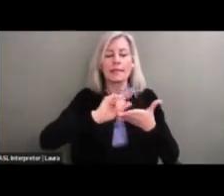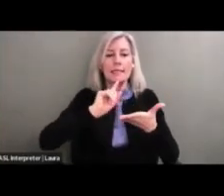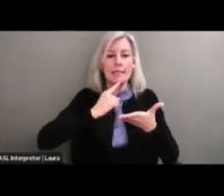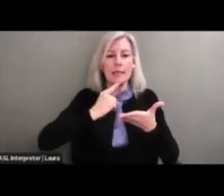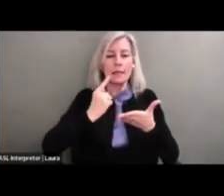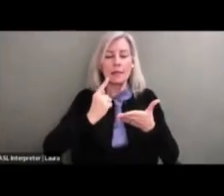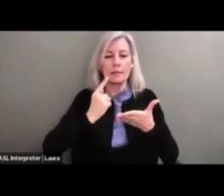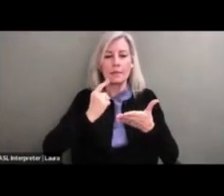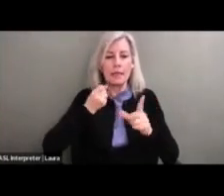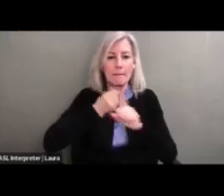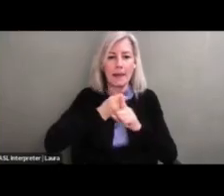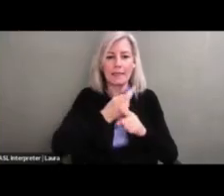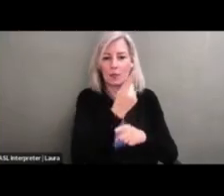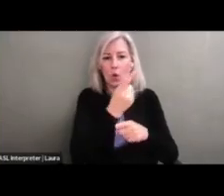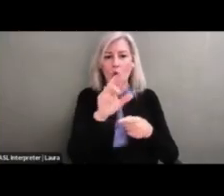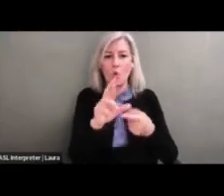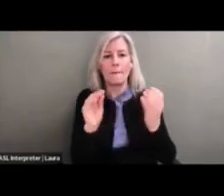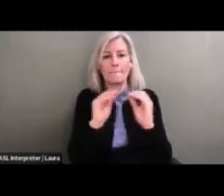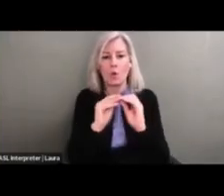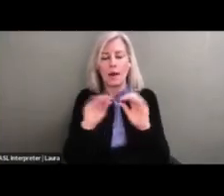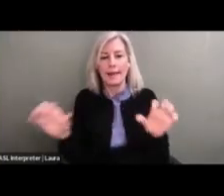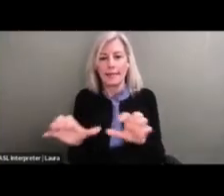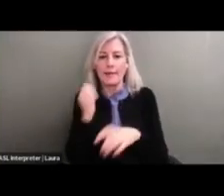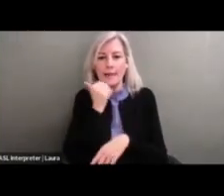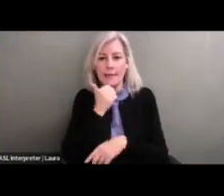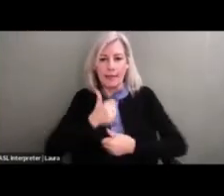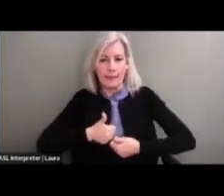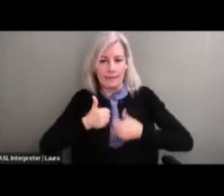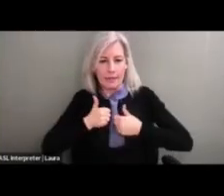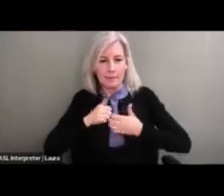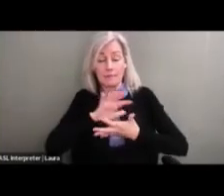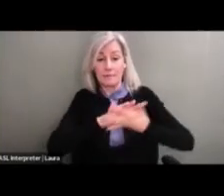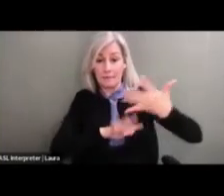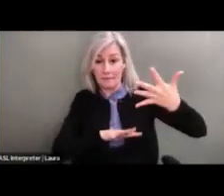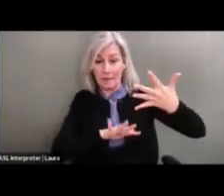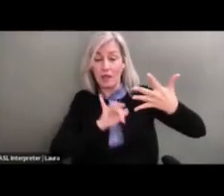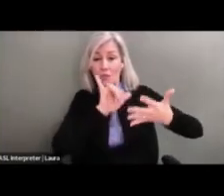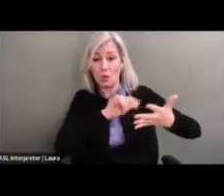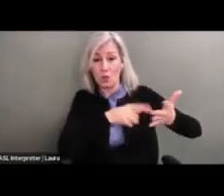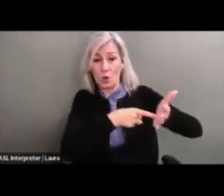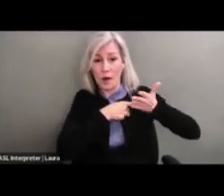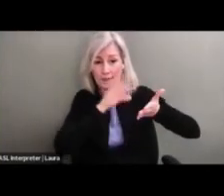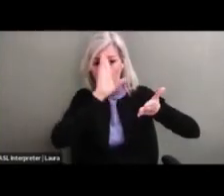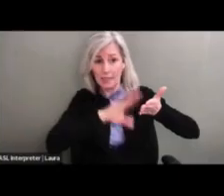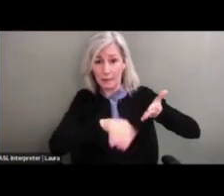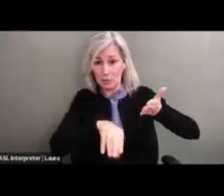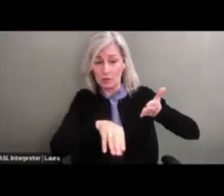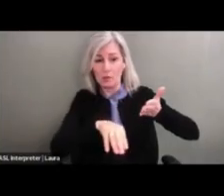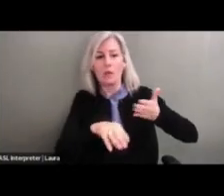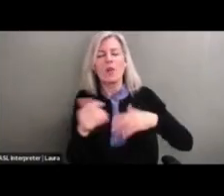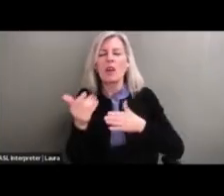a serious work complex medical condition, or disability that significantly impacts one or more activity